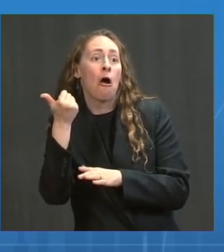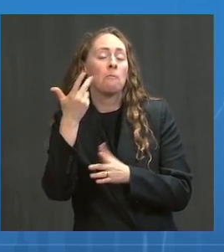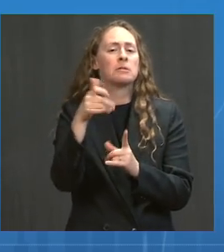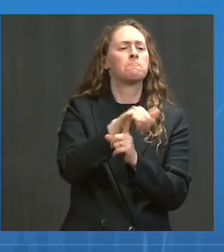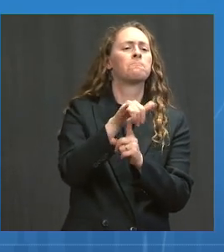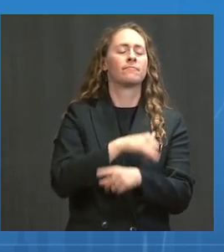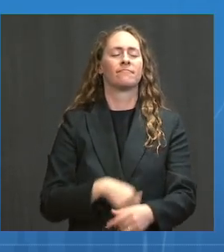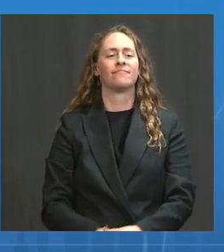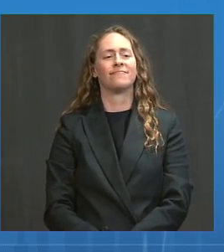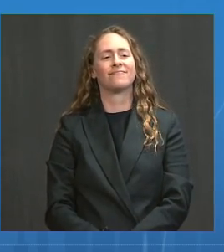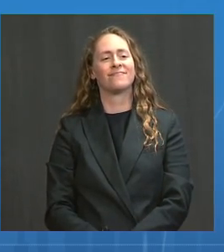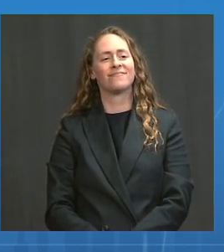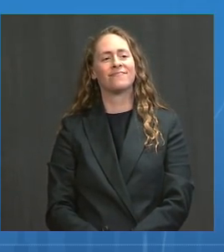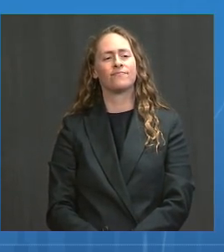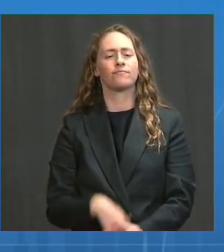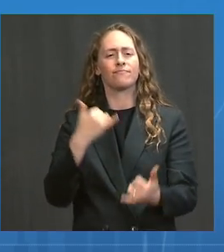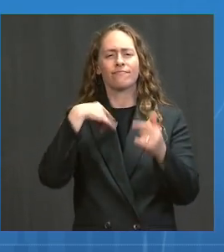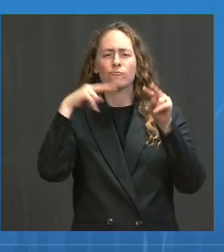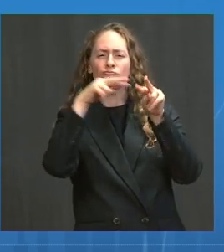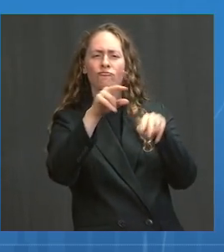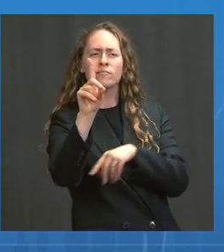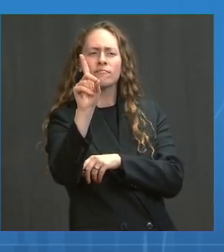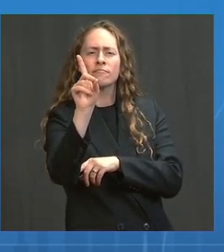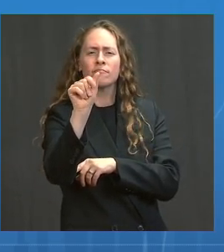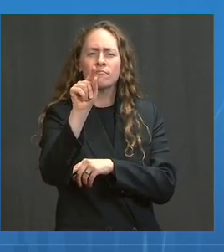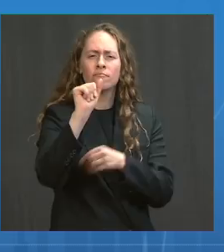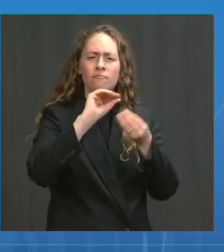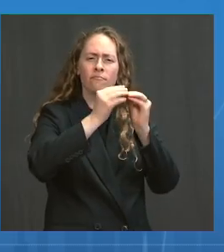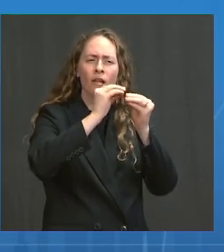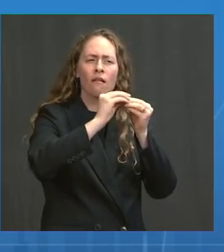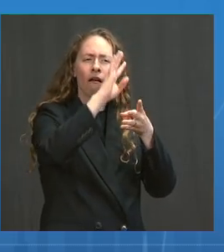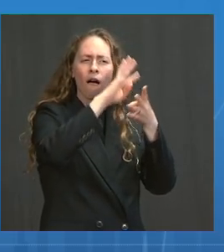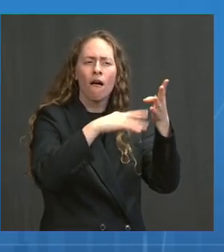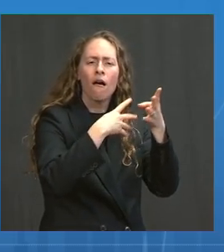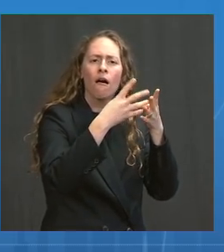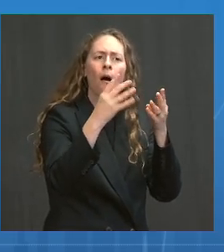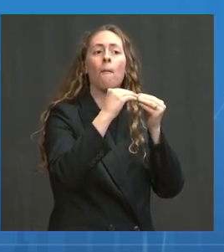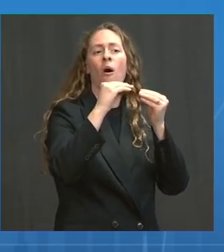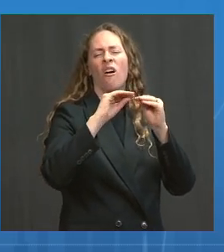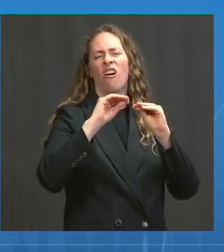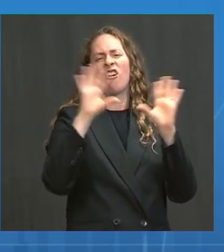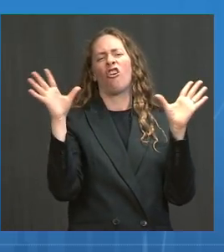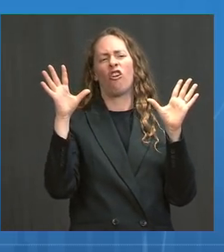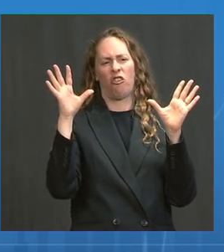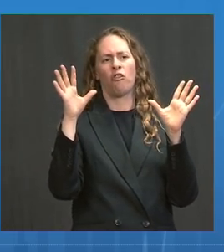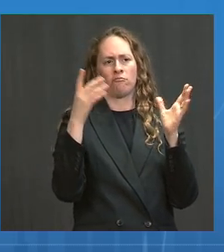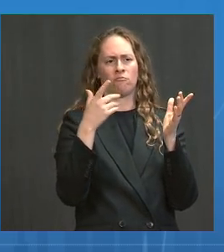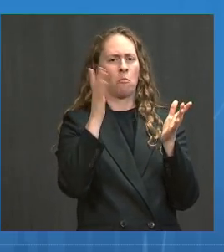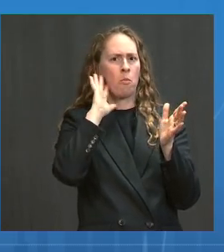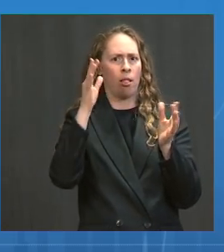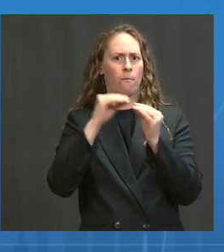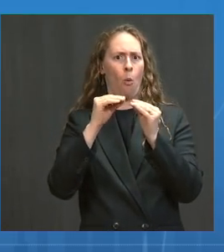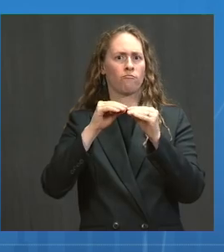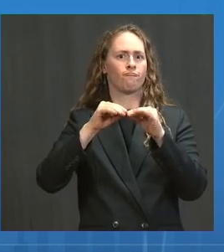and soon we will have more firm data which we will we make available to you as soon as it occurs. Next slide.